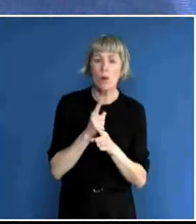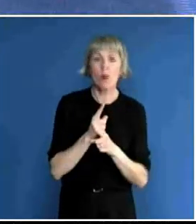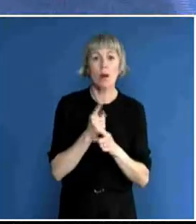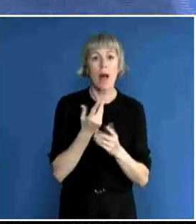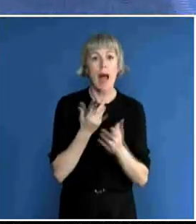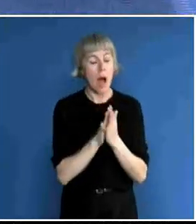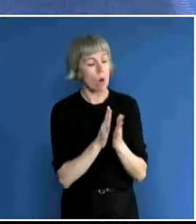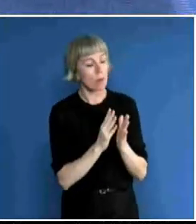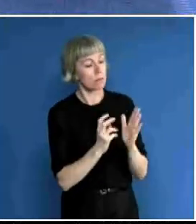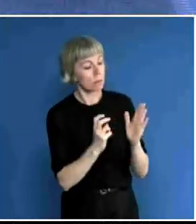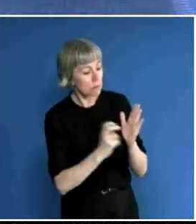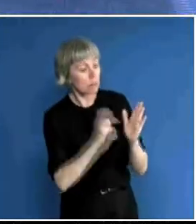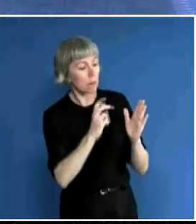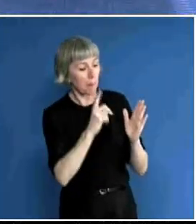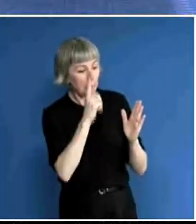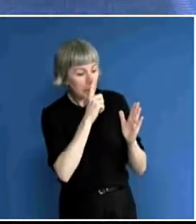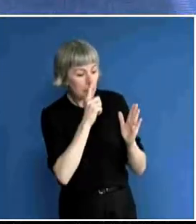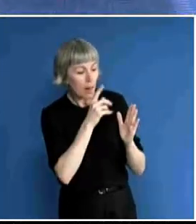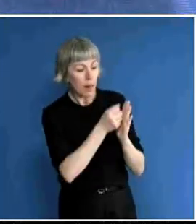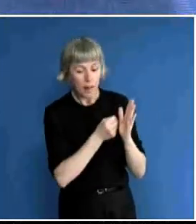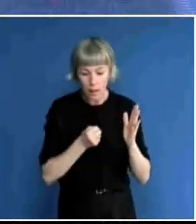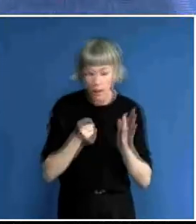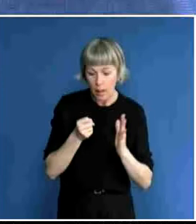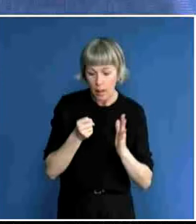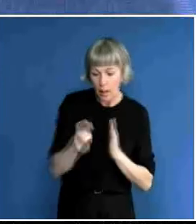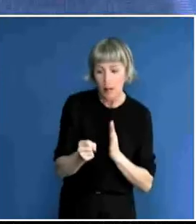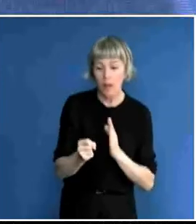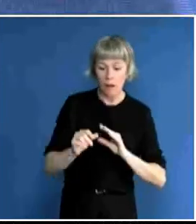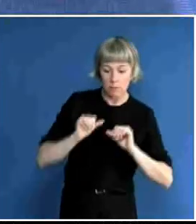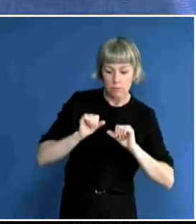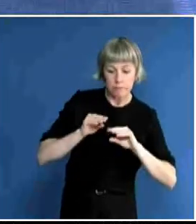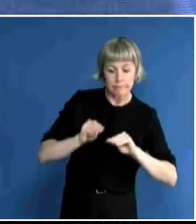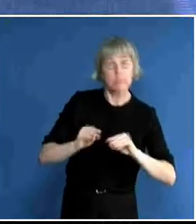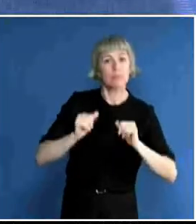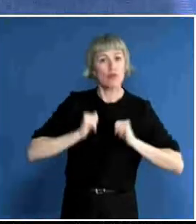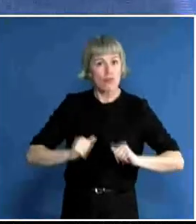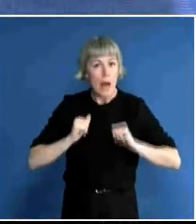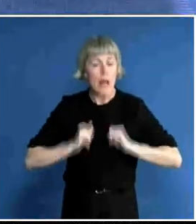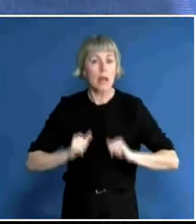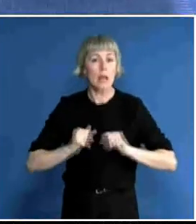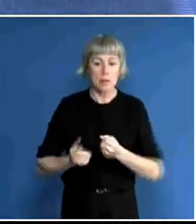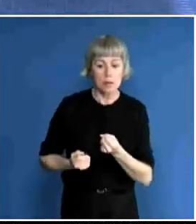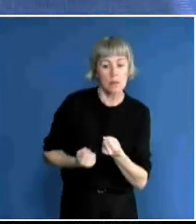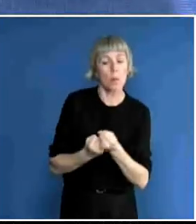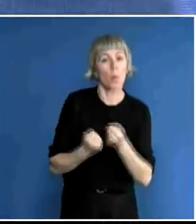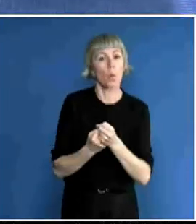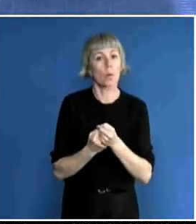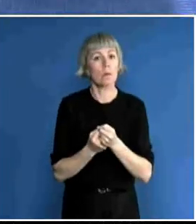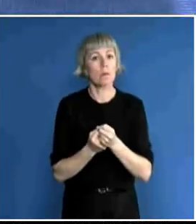program, the employment arrangements for participants, and the outcomes achieved by participants.